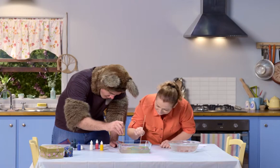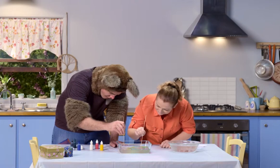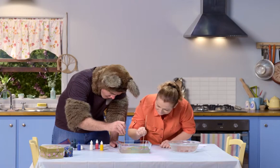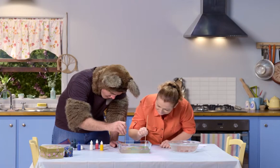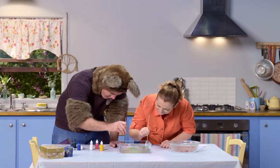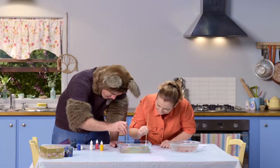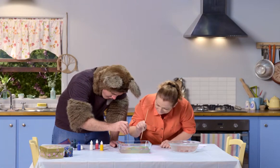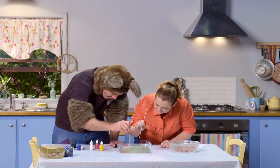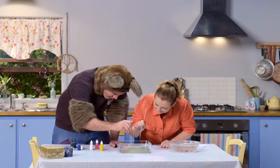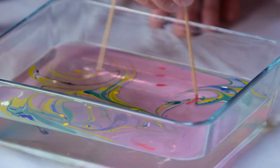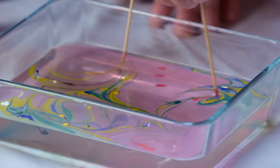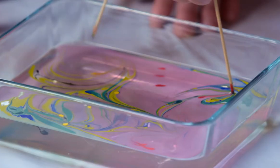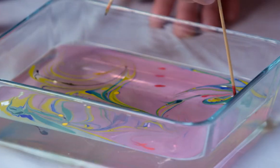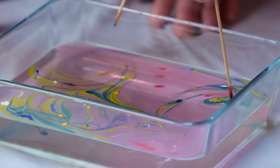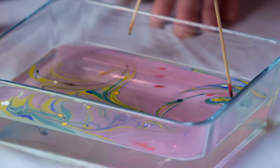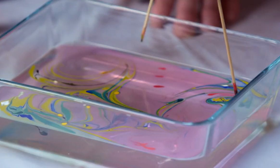Ah... Hmm.